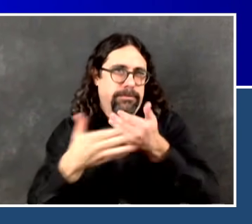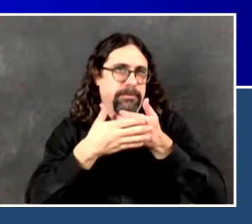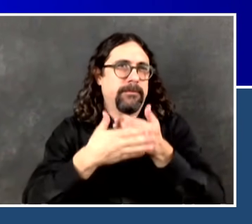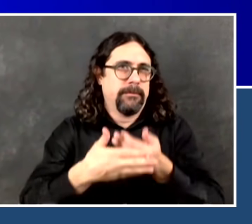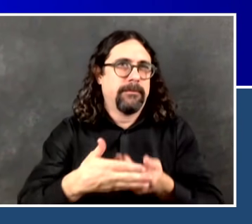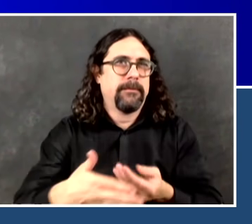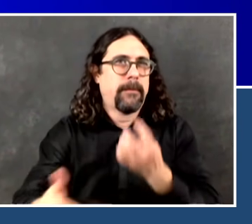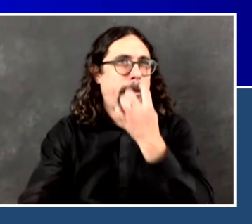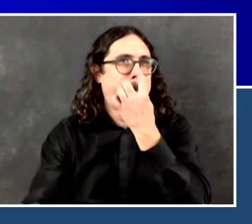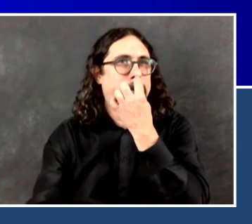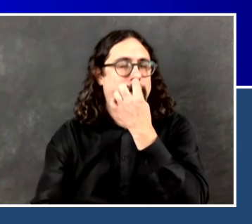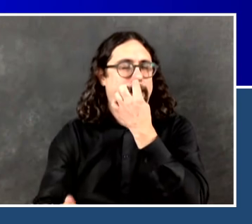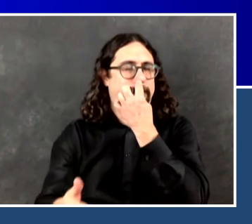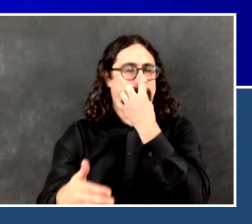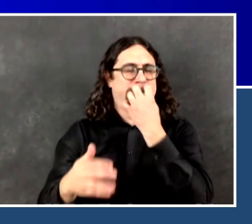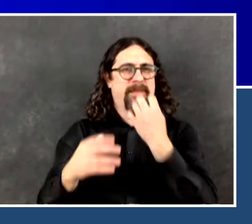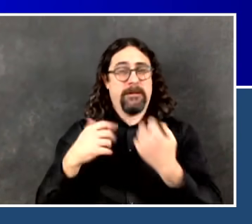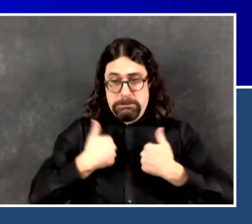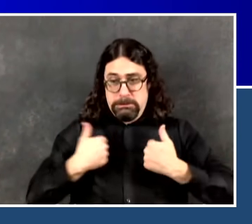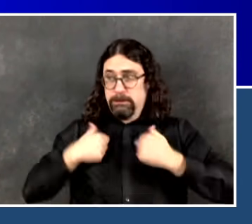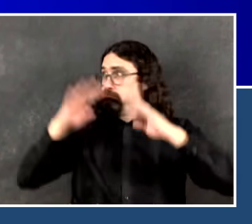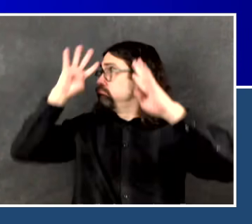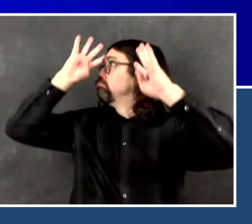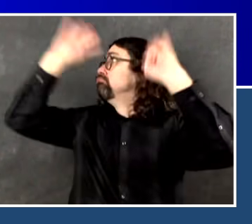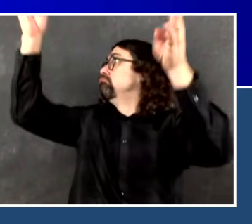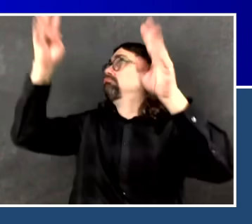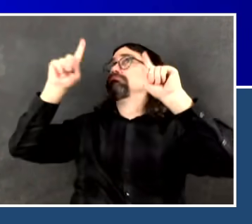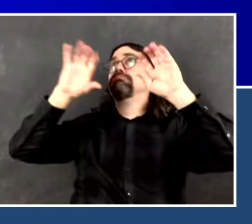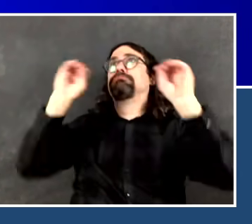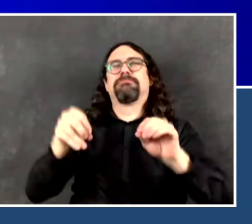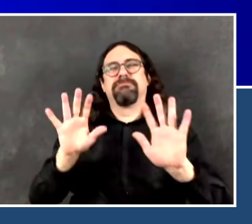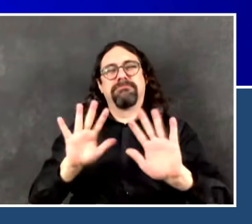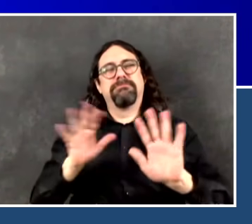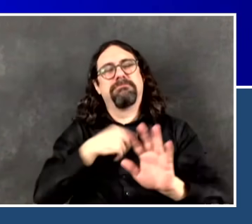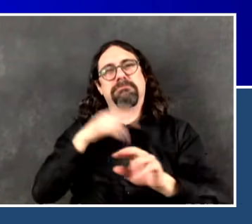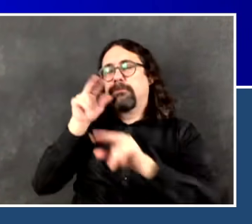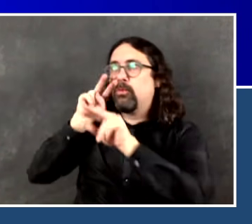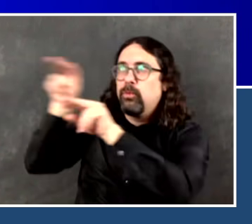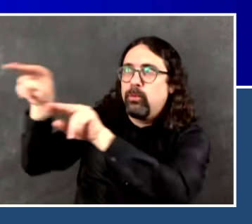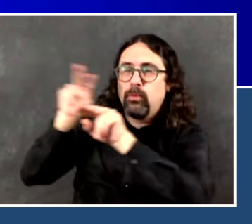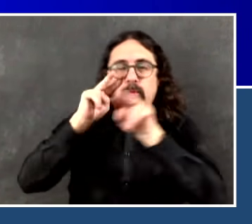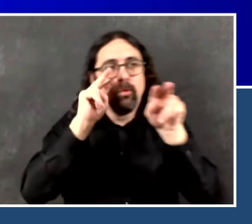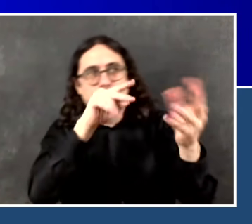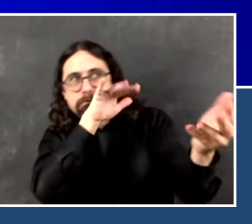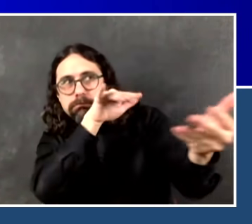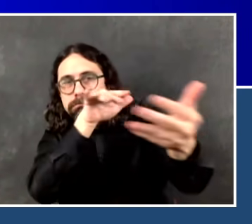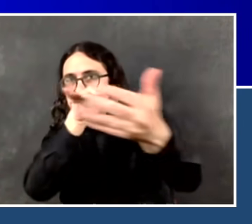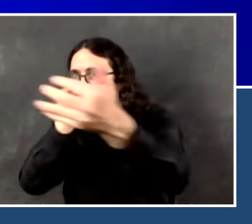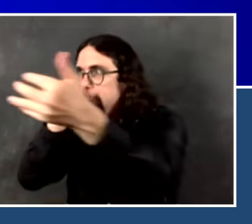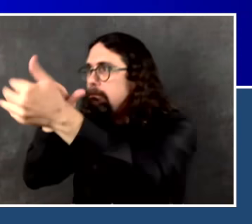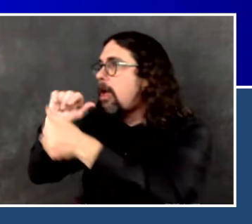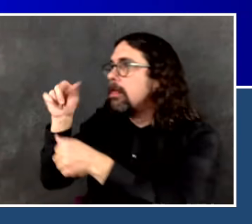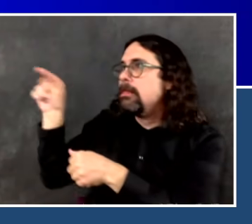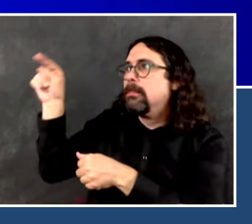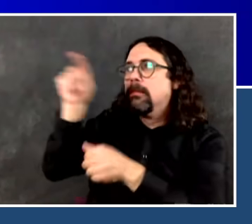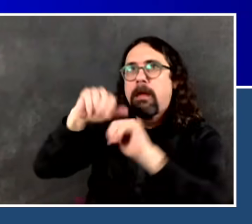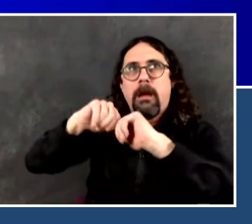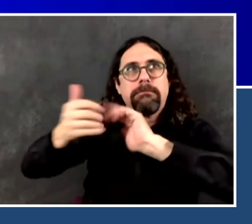BETTER AND WORSE. WE'RE GOING TO BORROW ON THAT AND USE IT. BUT THIS IS GOING TO MOVE FAST BECAUSE WE HAVE TO BE READY FOR THE MOMENT WHEN